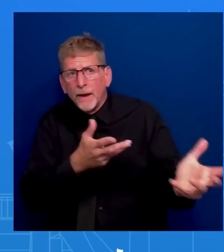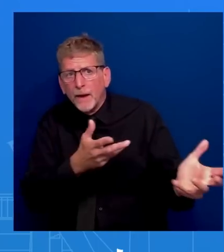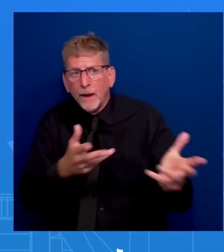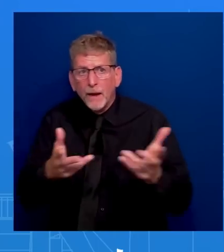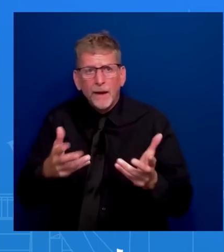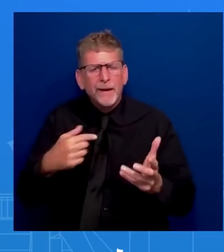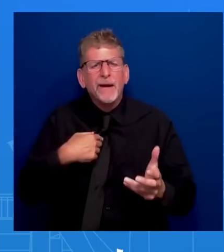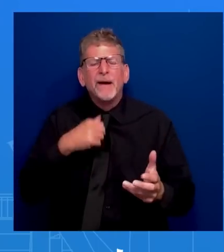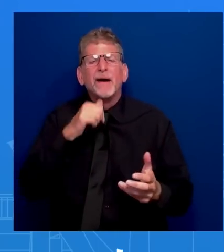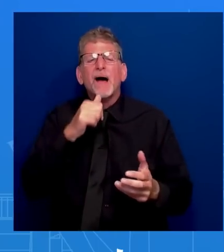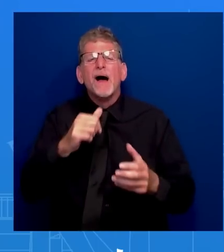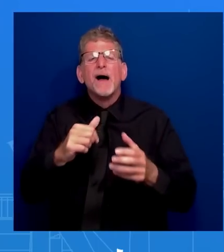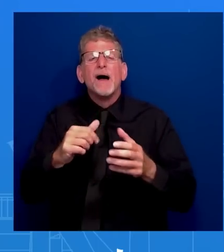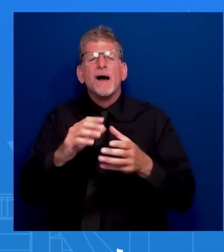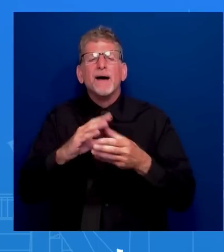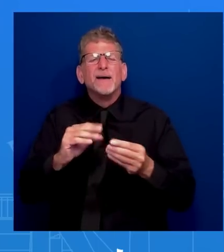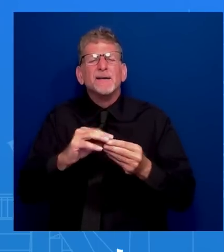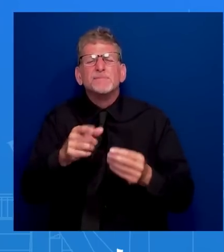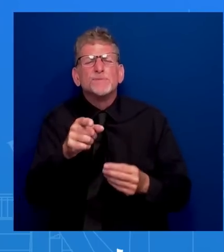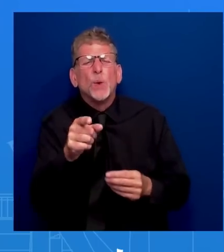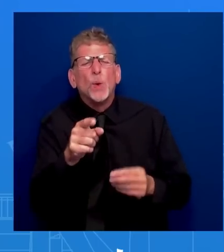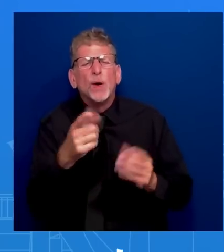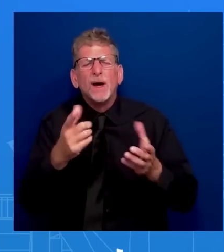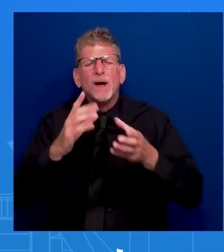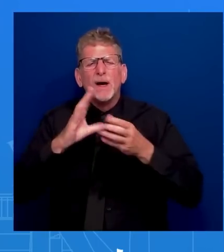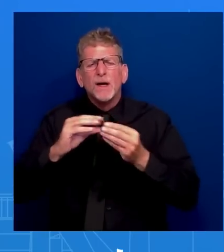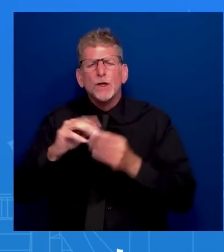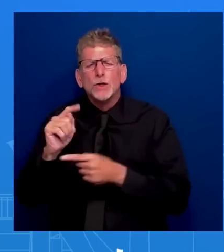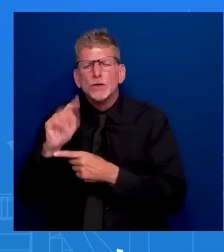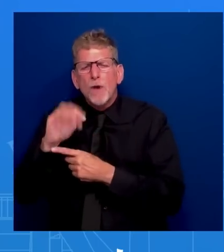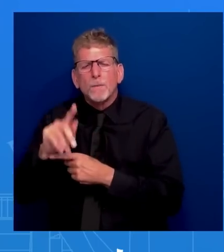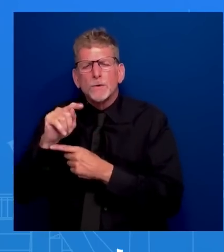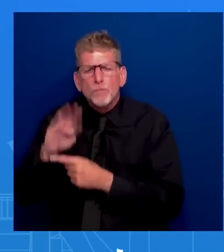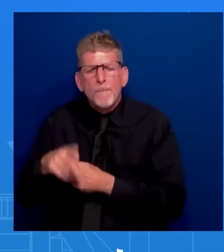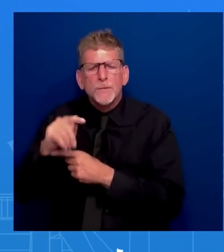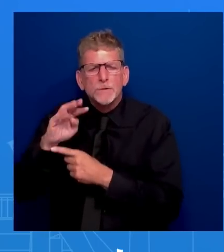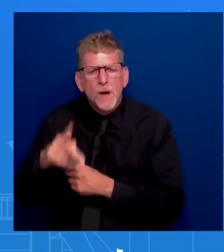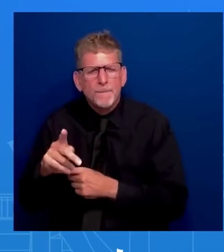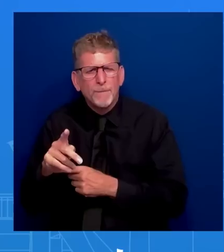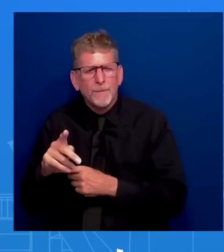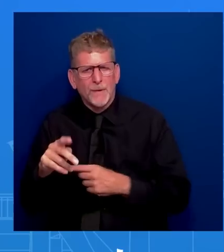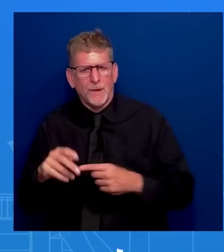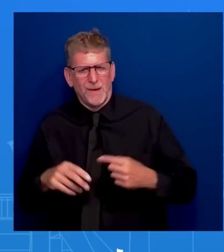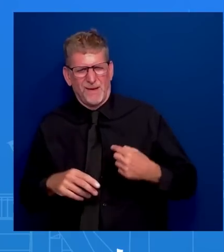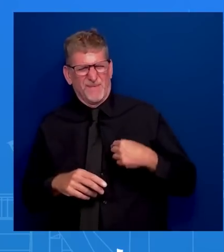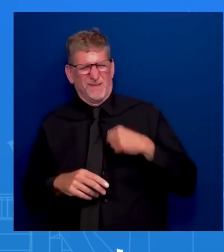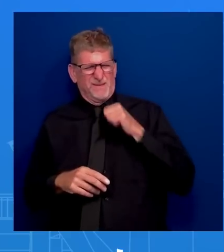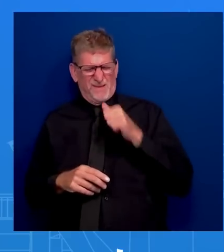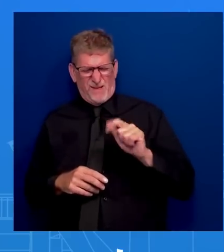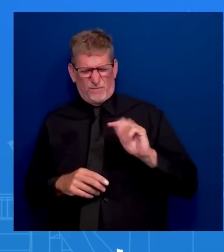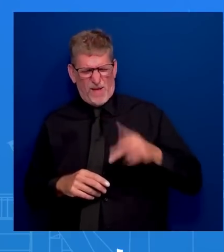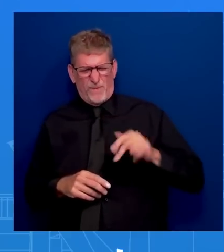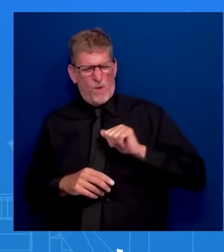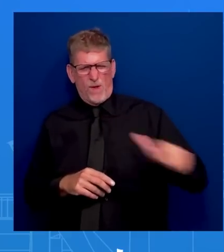You've mentioned his January 6th response a couple days ago. Ms. Jean-Pierre: No -- The Press: So can you say, based on all that -- I didn't say anything about Mar-a-Lago.